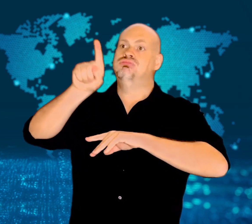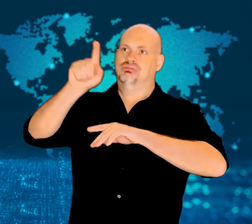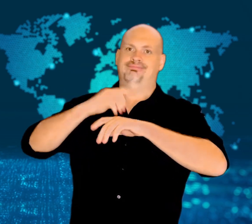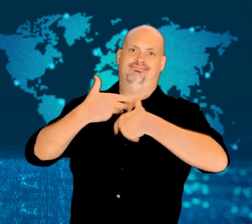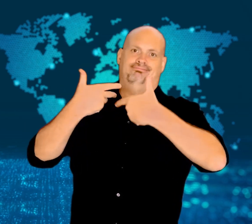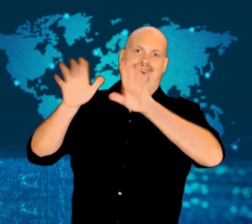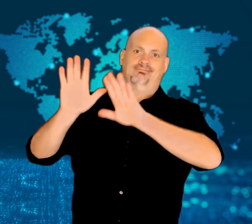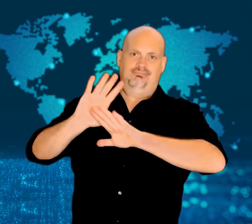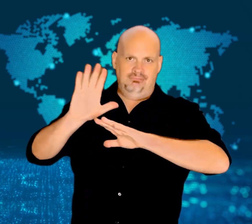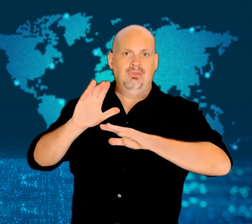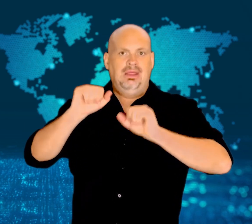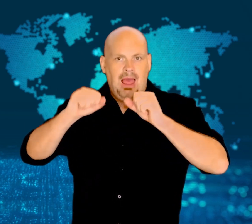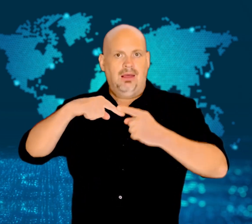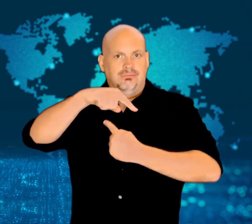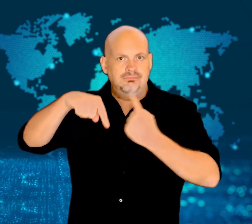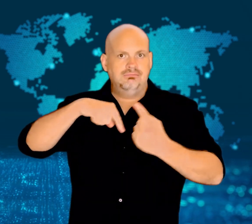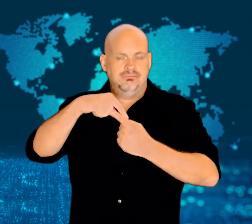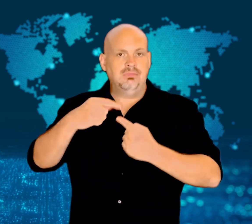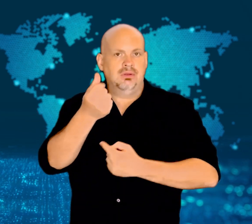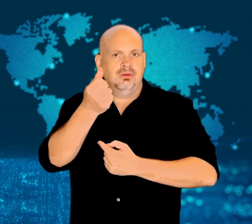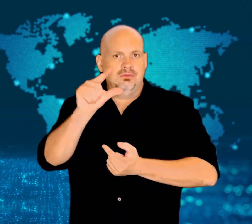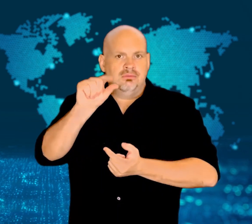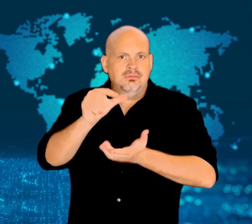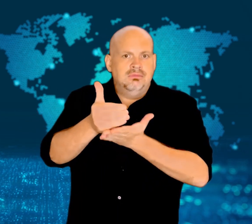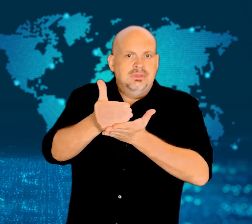cost-effective reusable rockets.